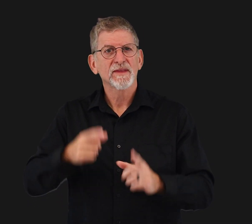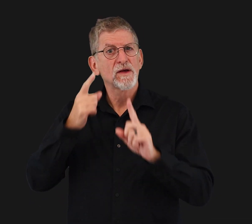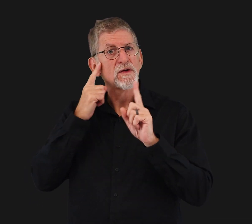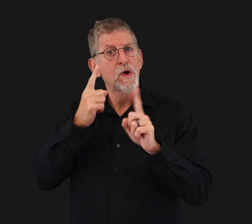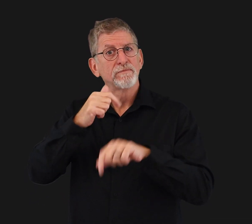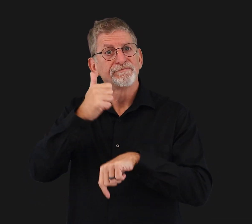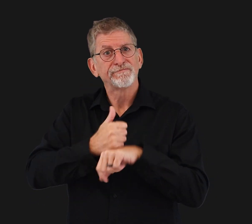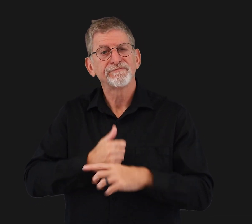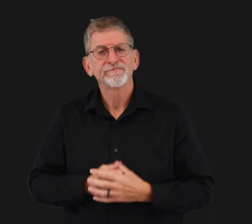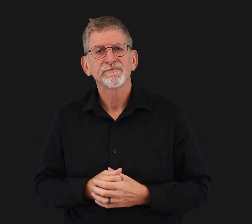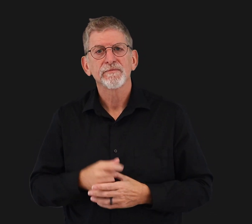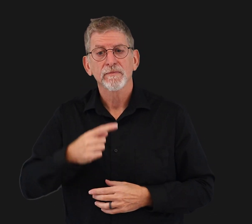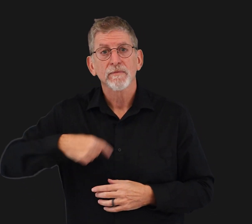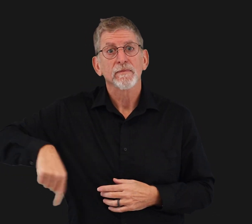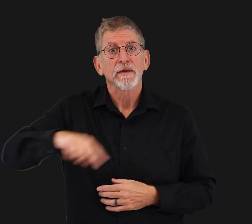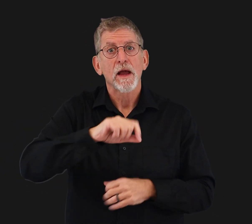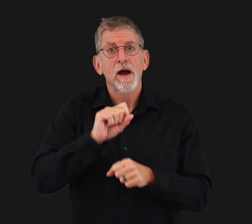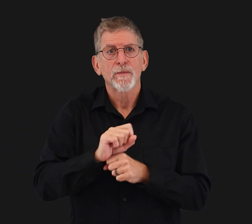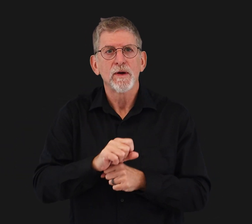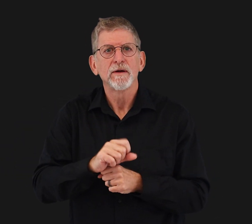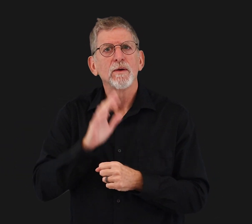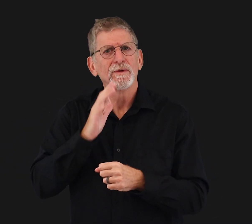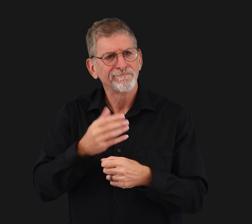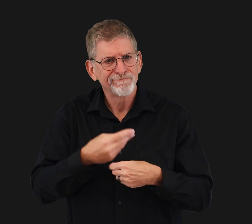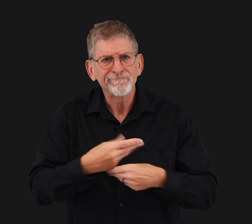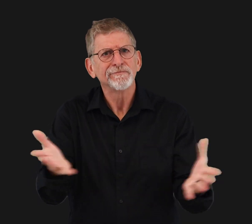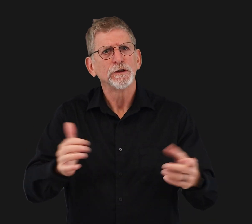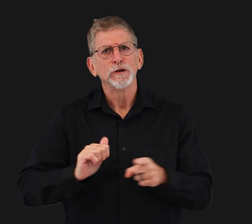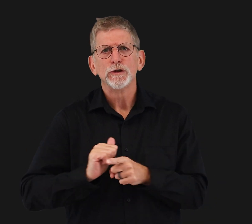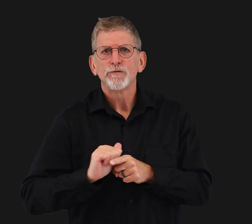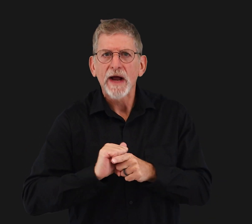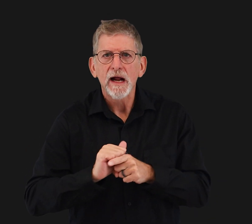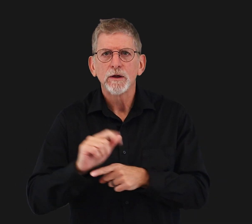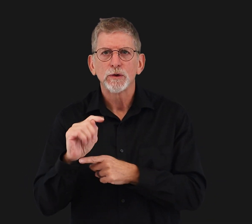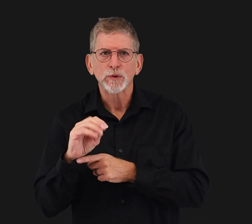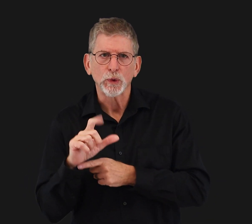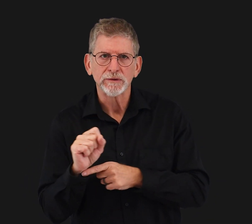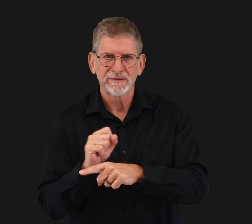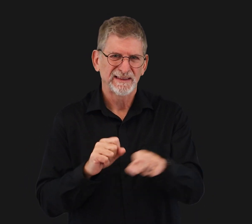Goal we set: Our employees will receive the training and tools